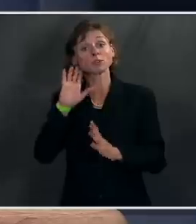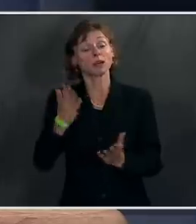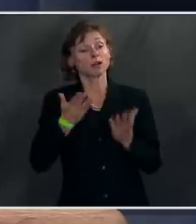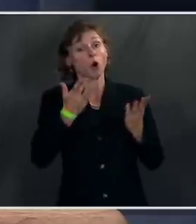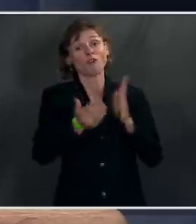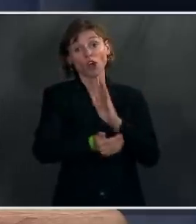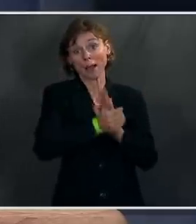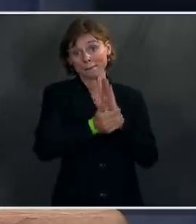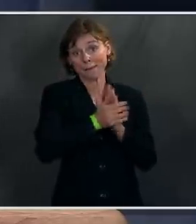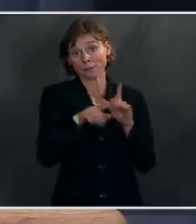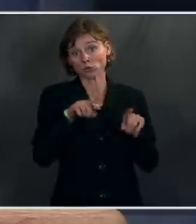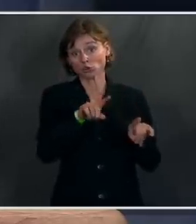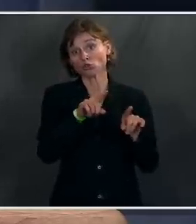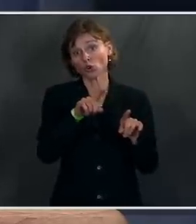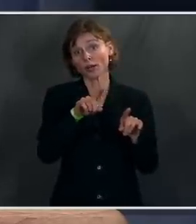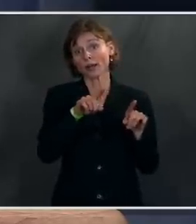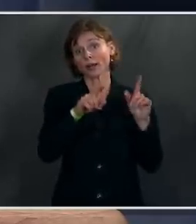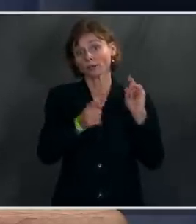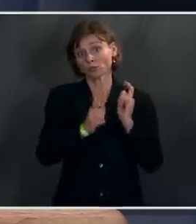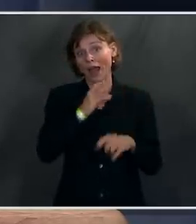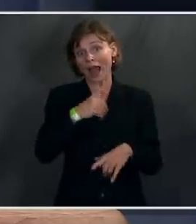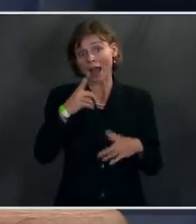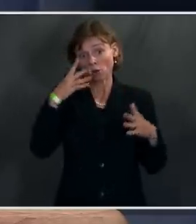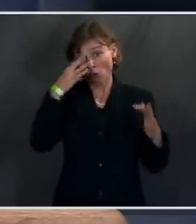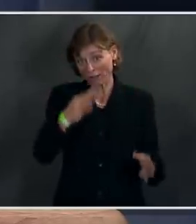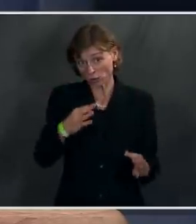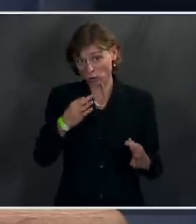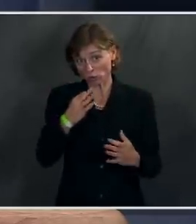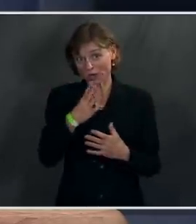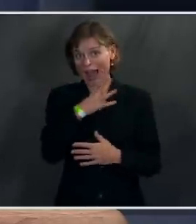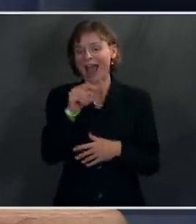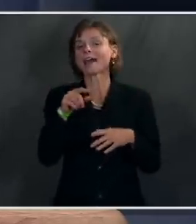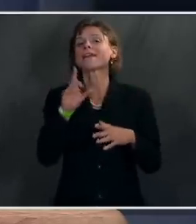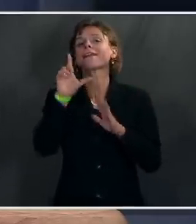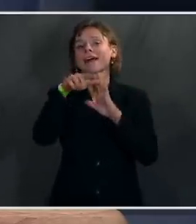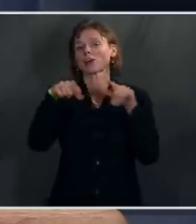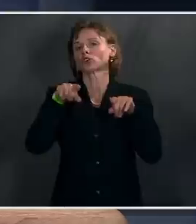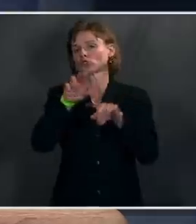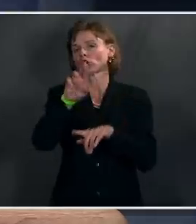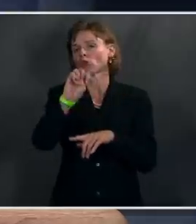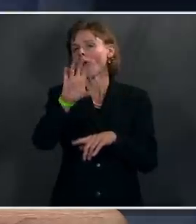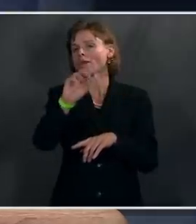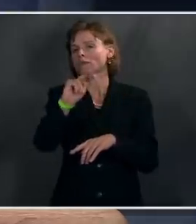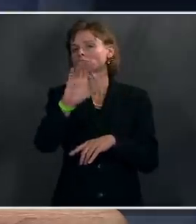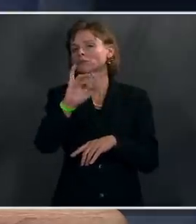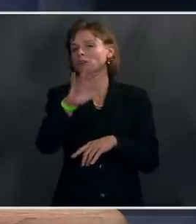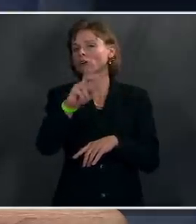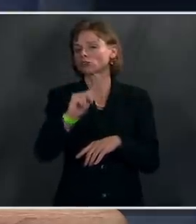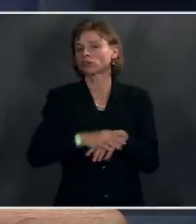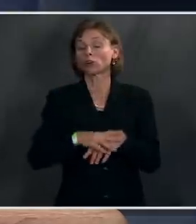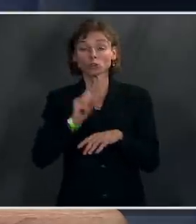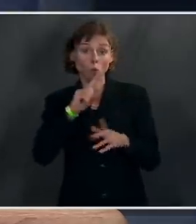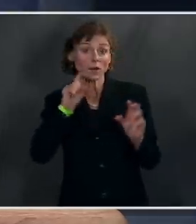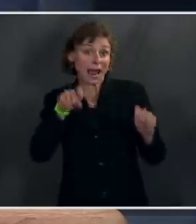and construction phase of the process and then later during the reconciliation phase and in that way can ensure their ideas are heard.